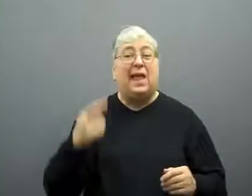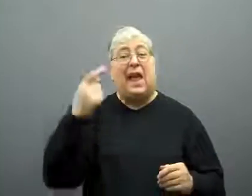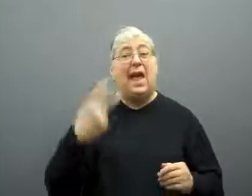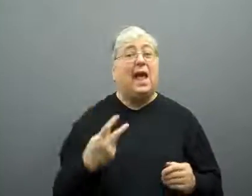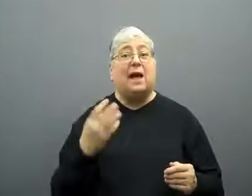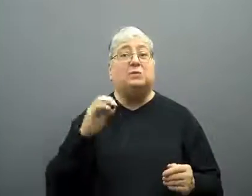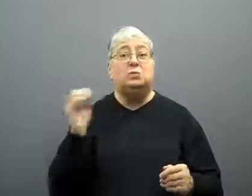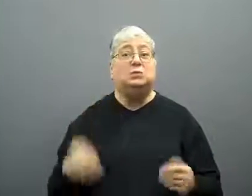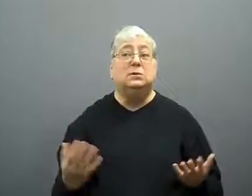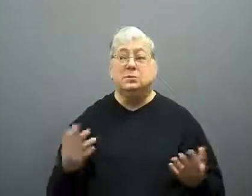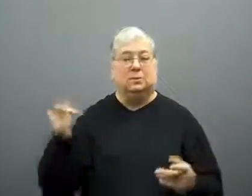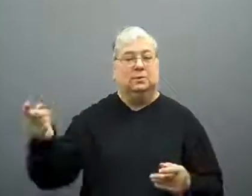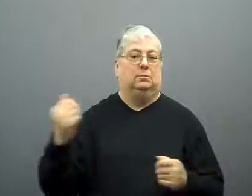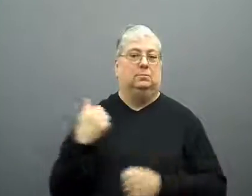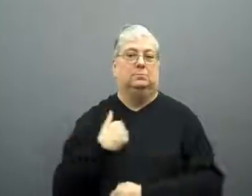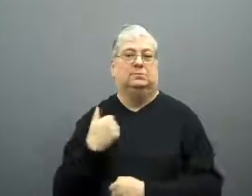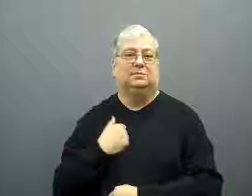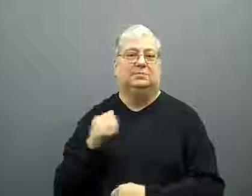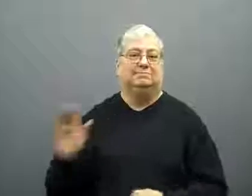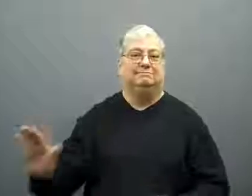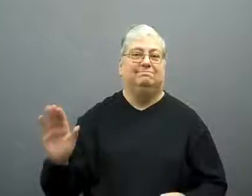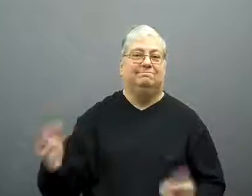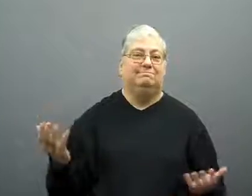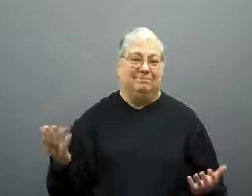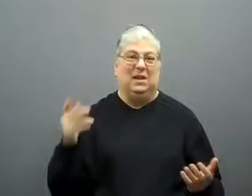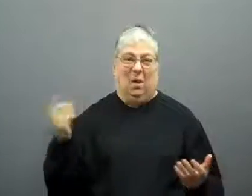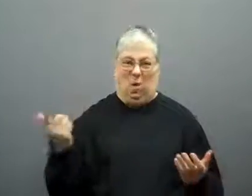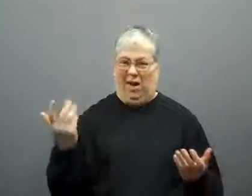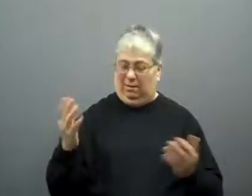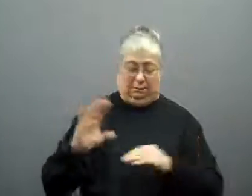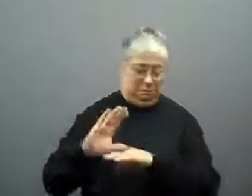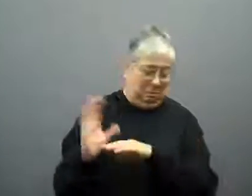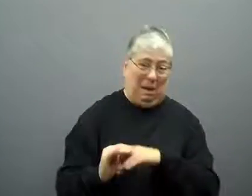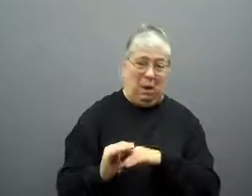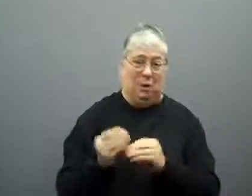Half will be slashed from the military budget.